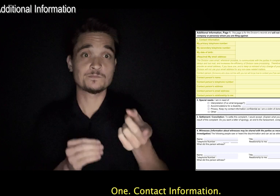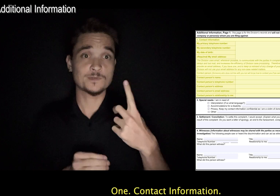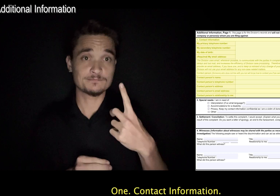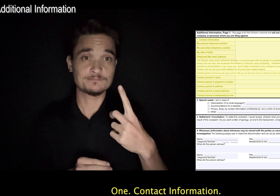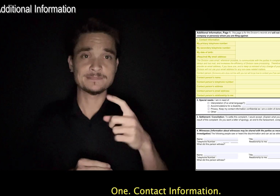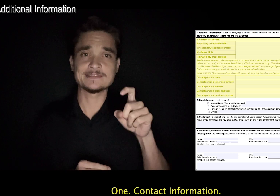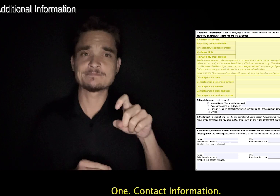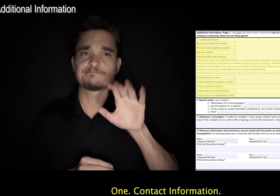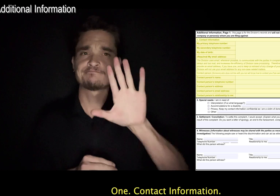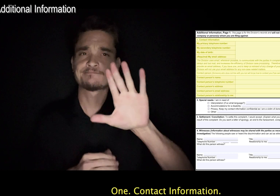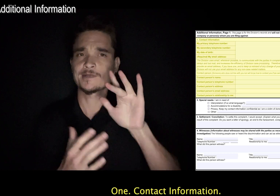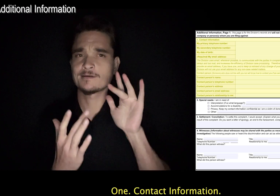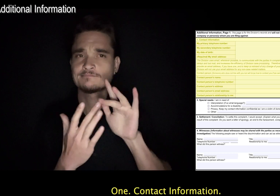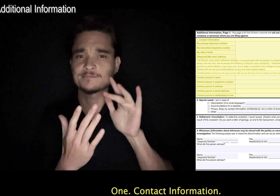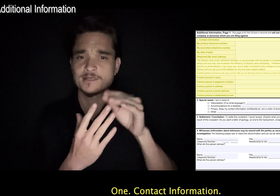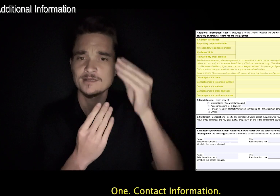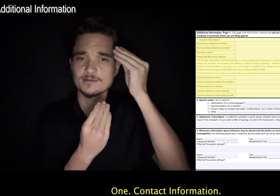One. Contact Information.